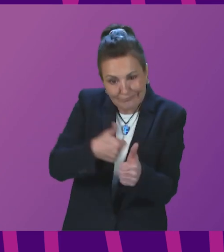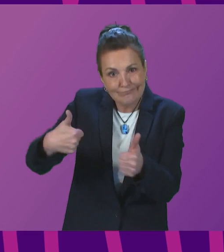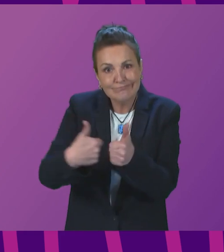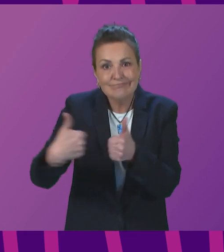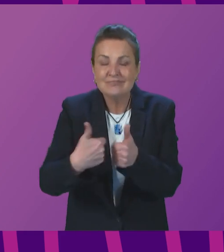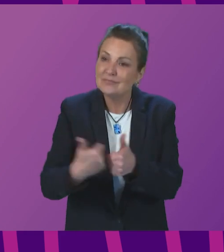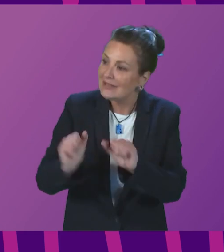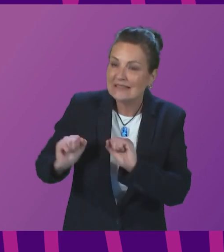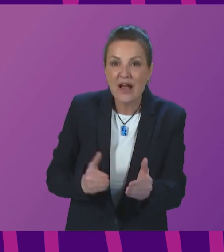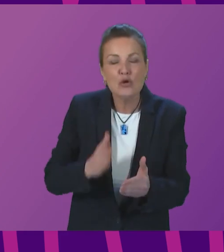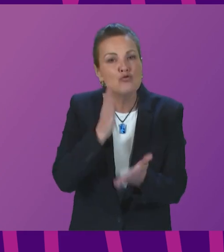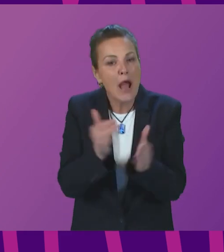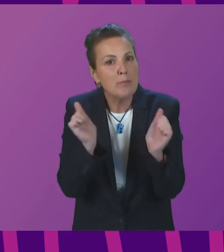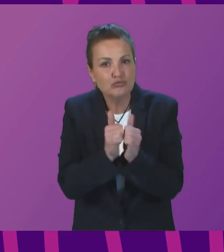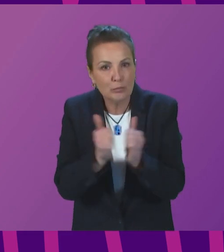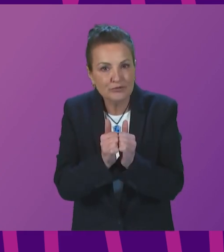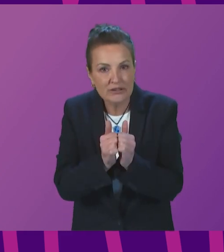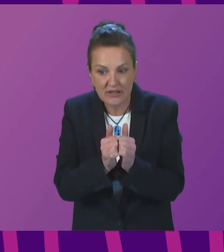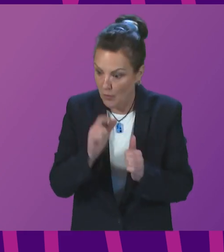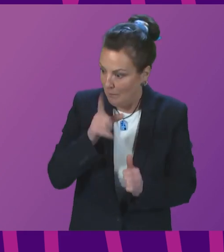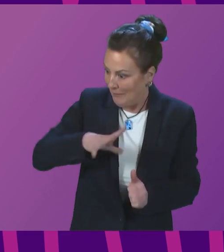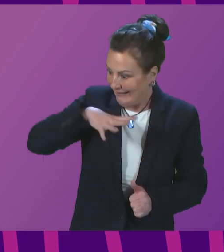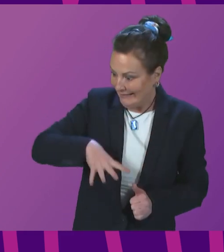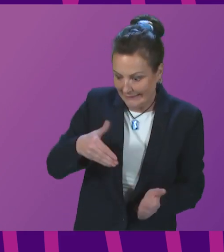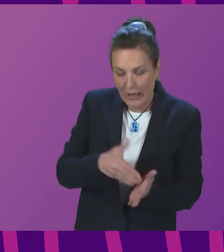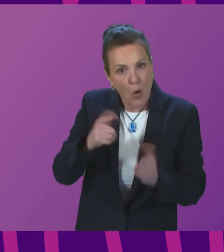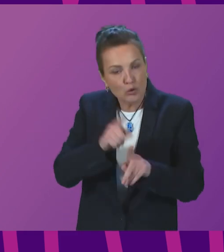who need that support not just now but in the long term.